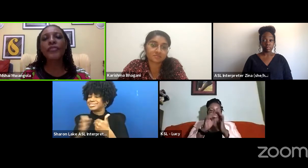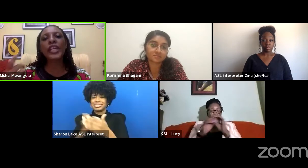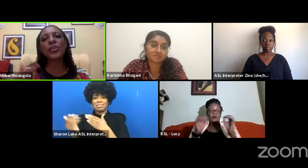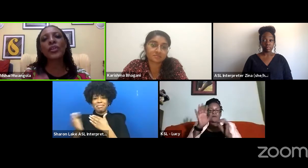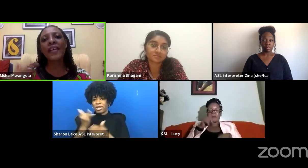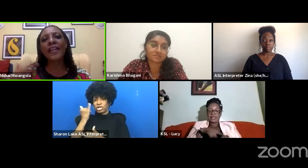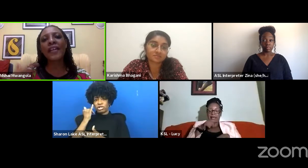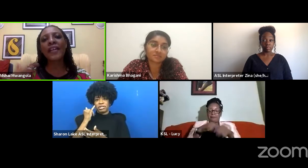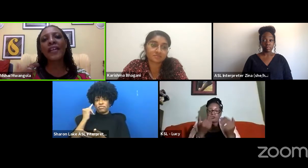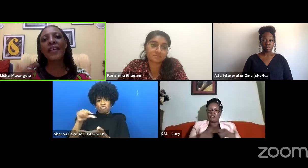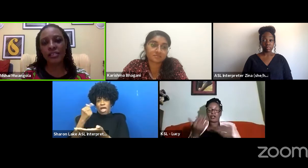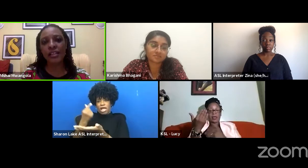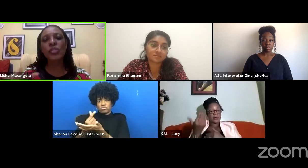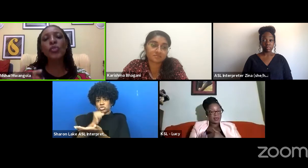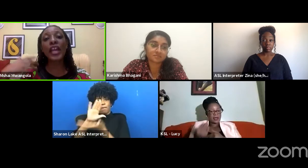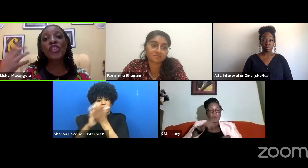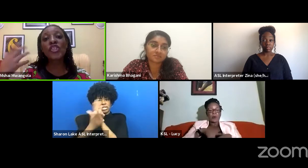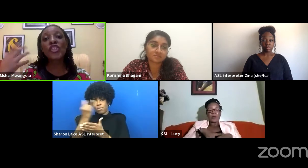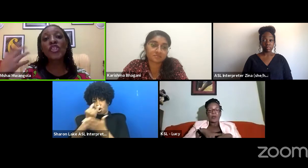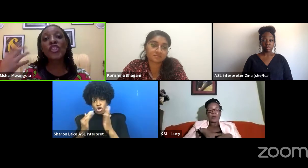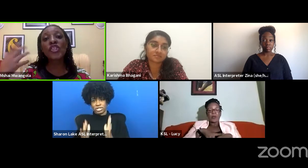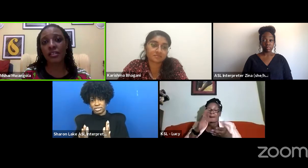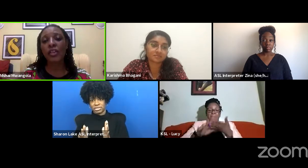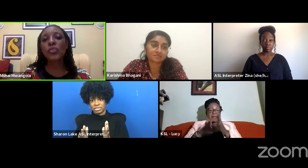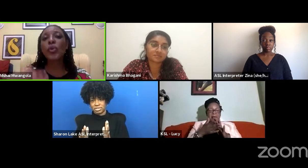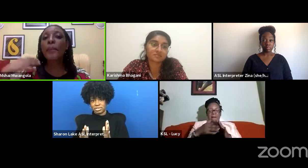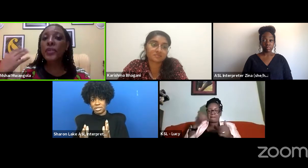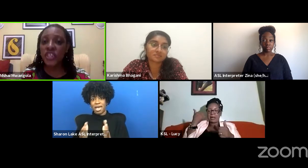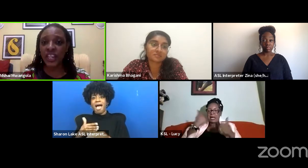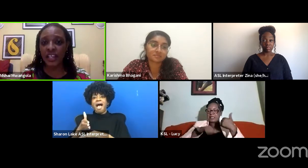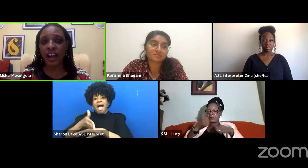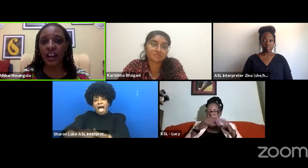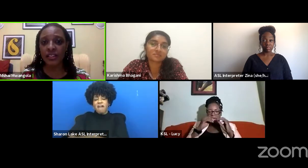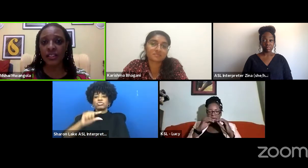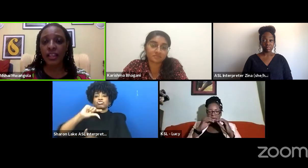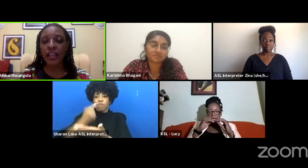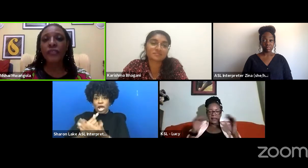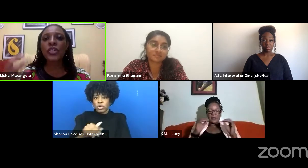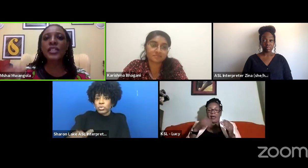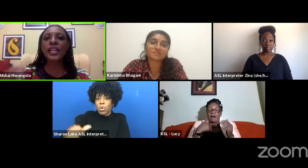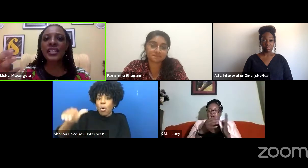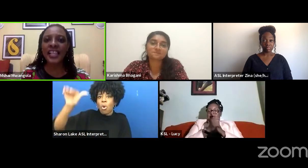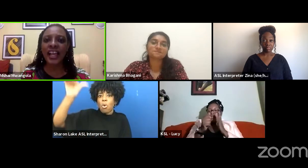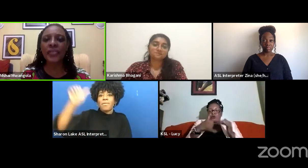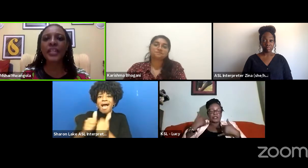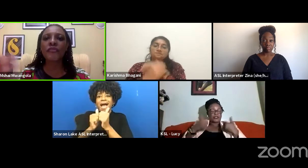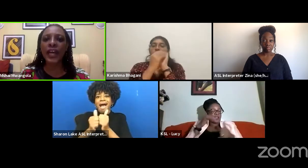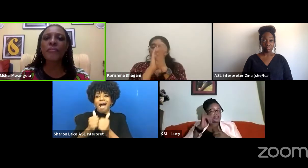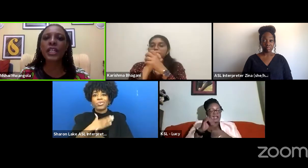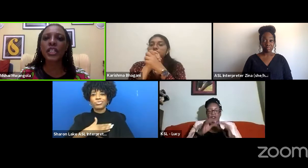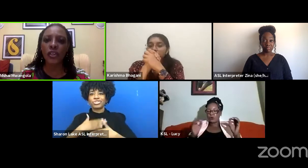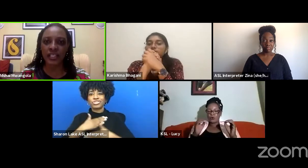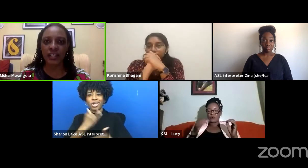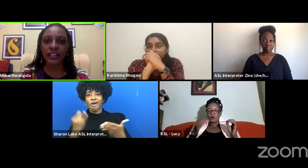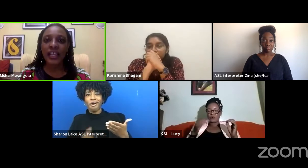they don't have the skills to enjoy the arts, to appreciate the arts. They don't understand that if I am a doctor